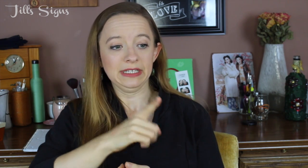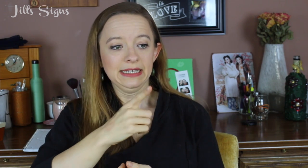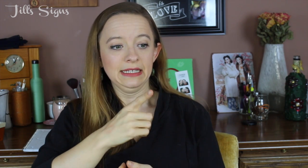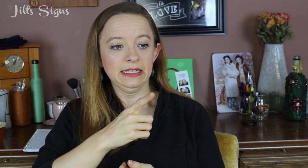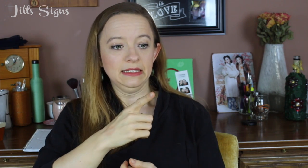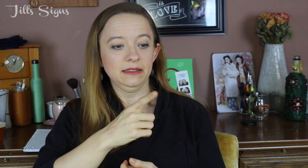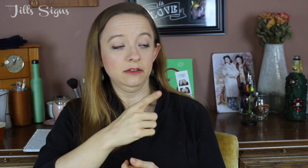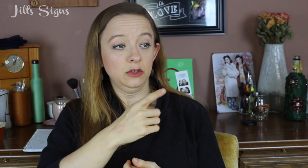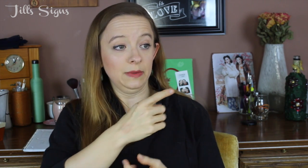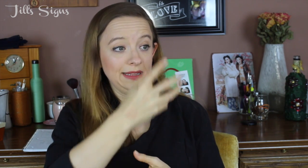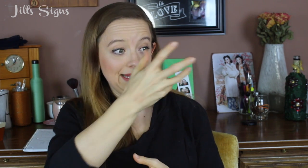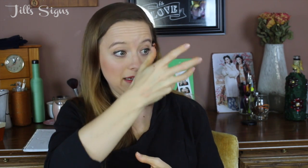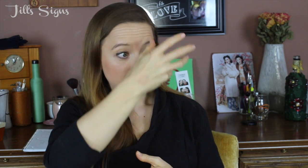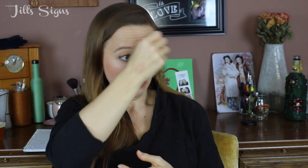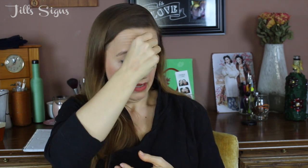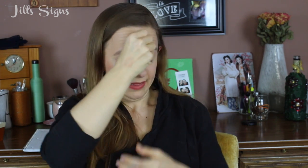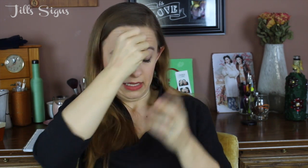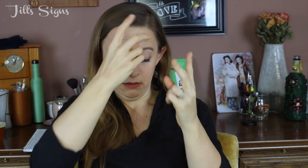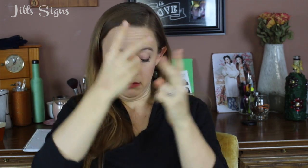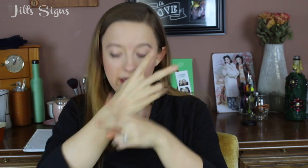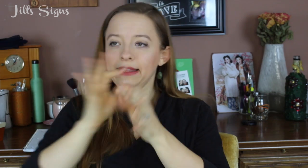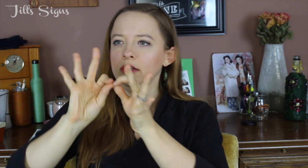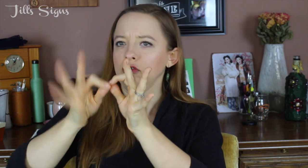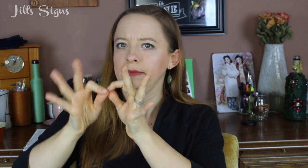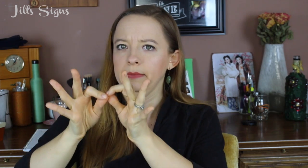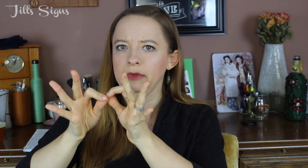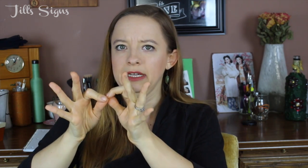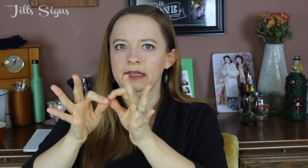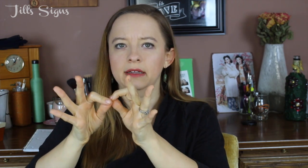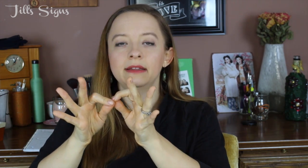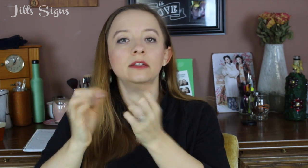mainly becaue really you're getting the information and